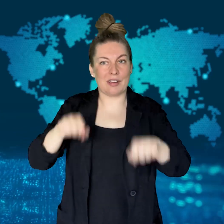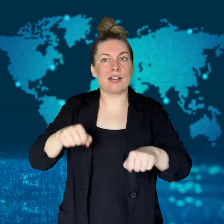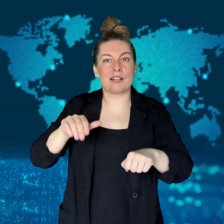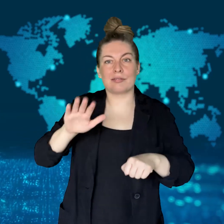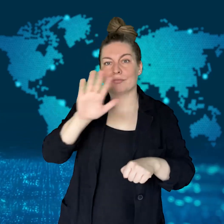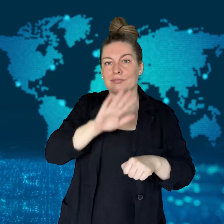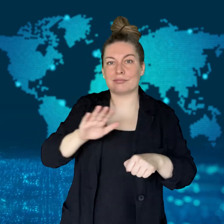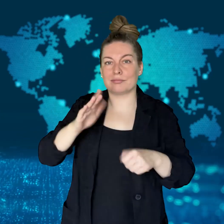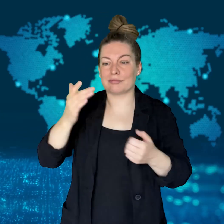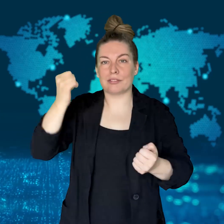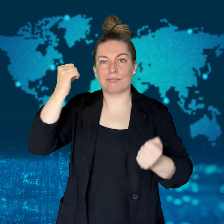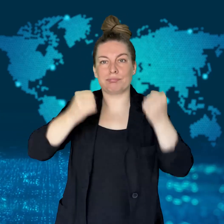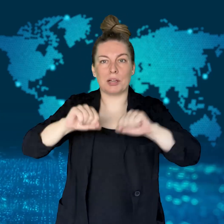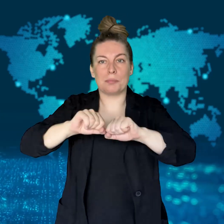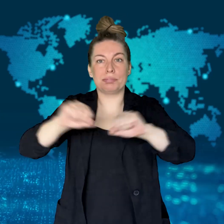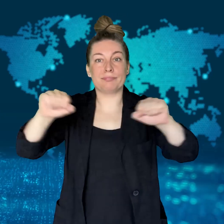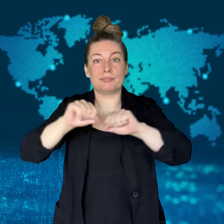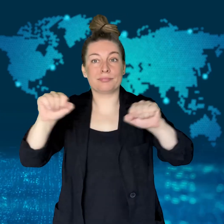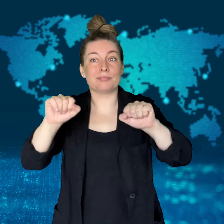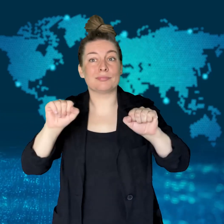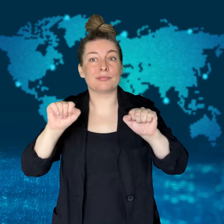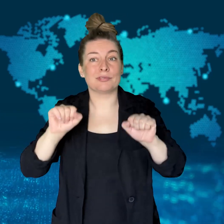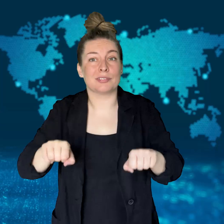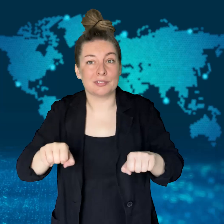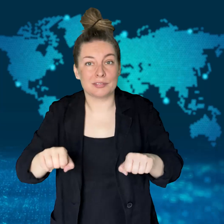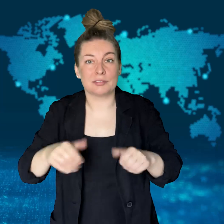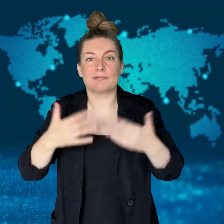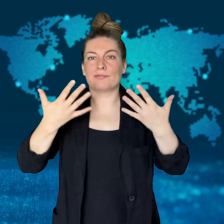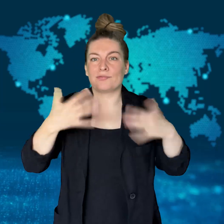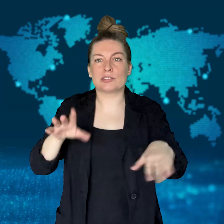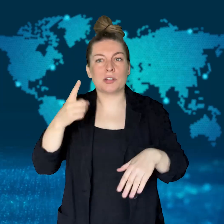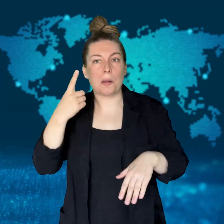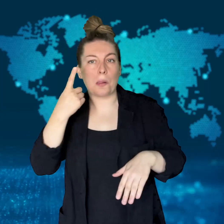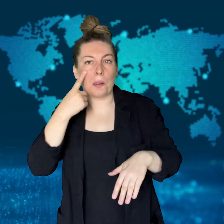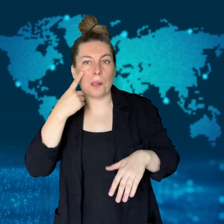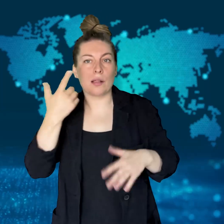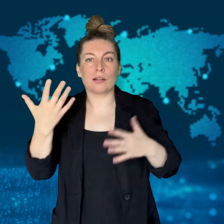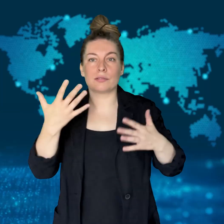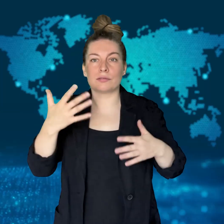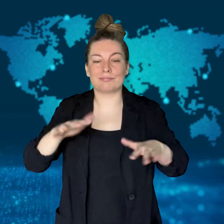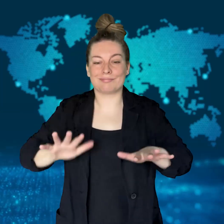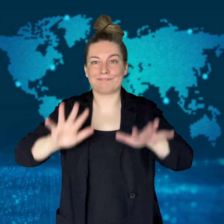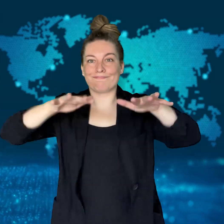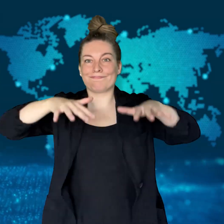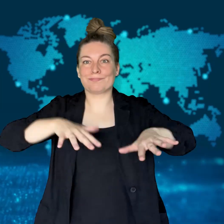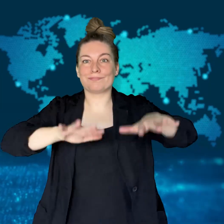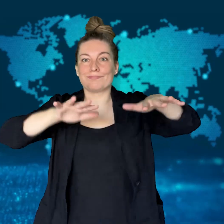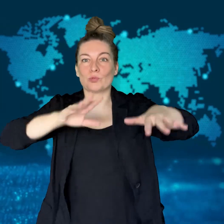N Korea has taken other hostile actions toward the country,